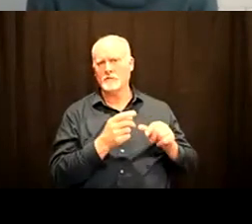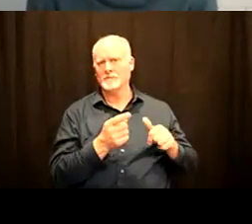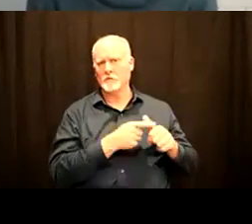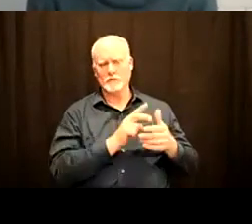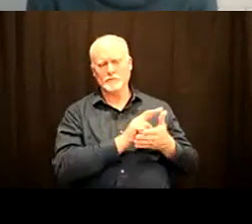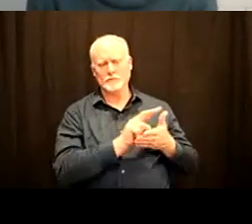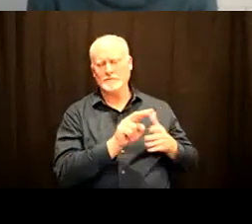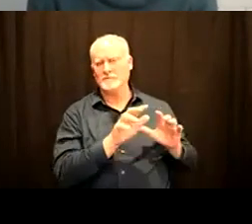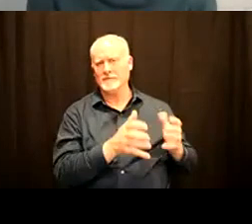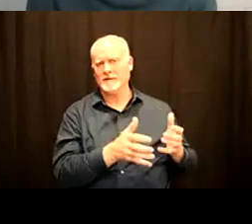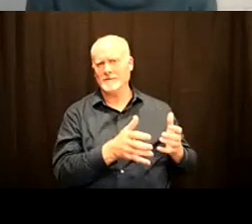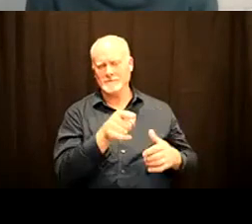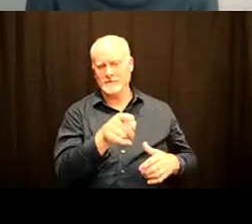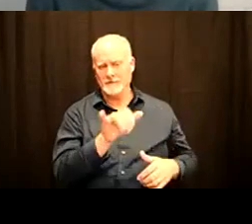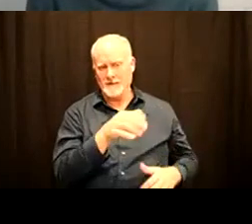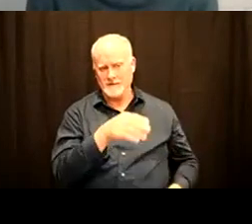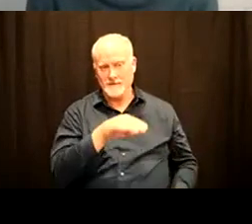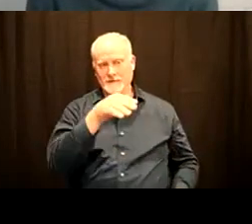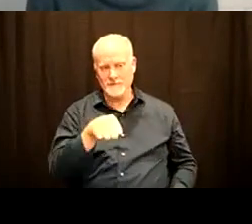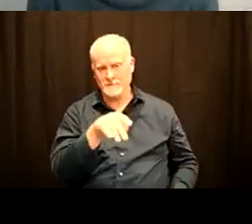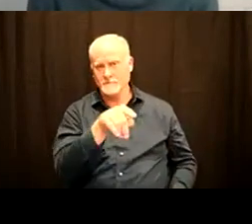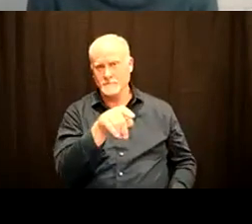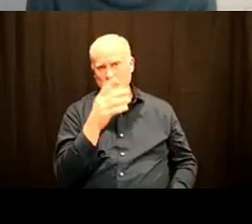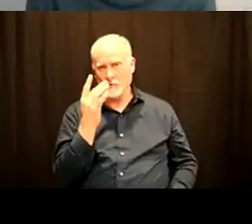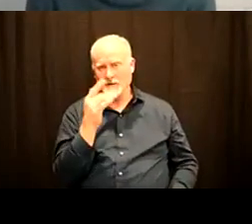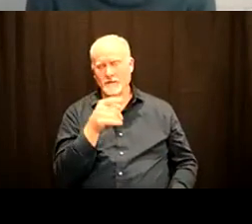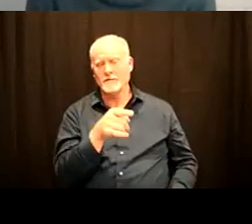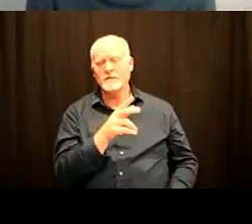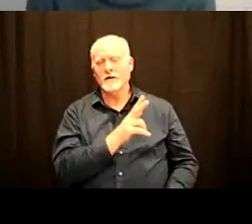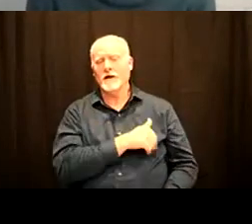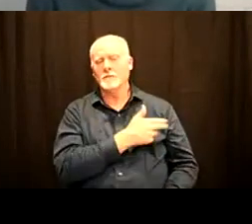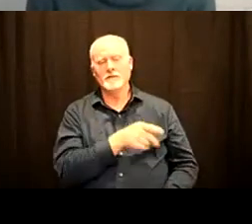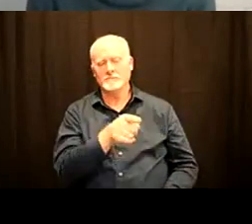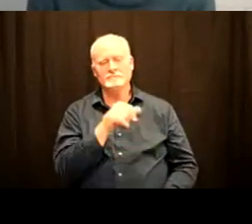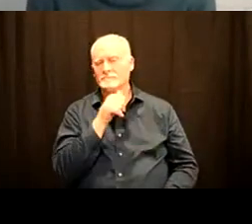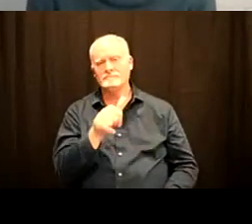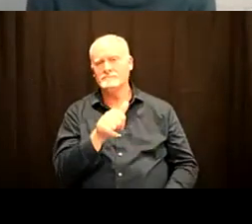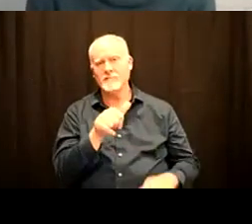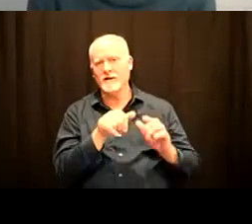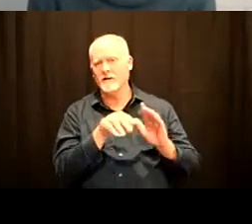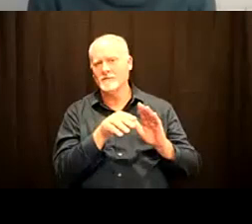this particular blip up is that you'll notice that the hospitalizations did not go up following the